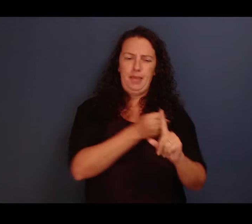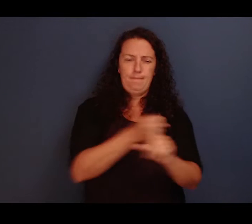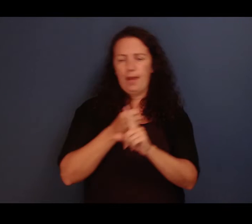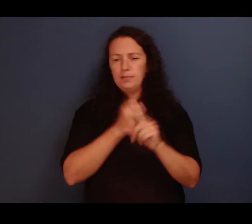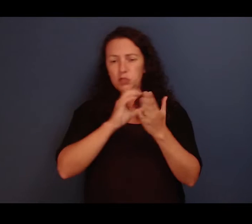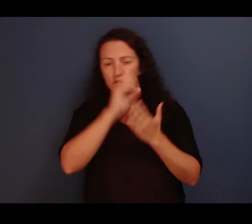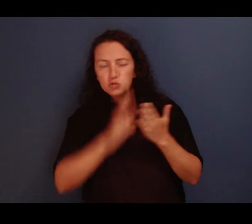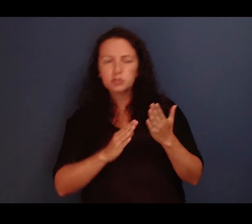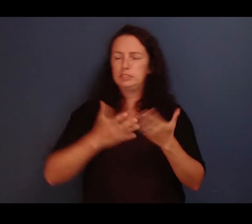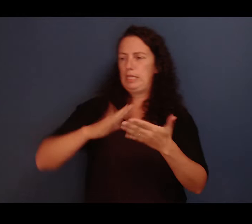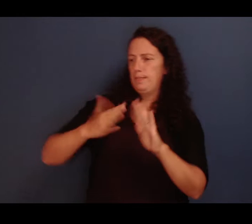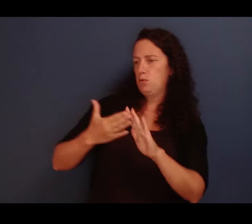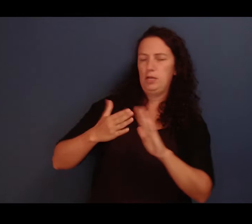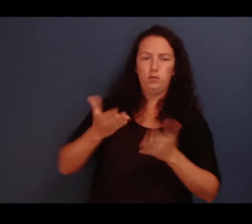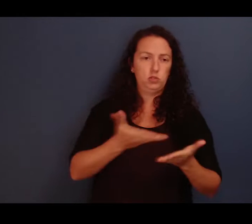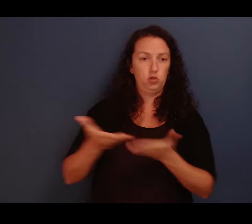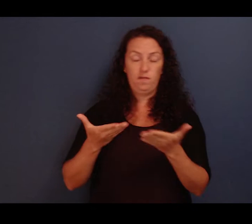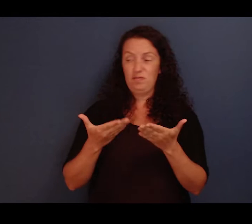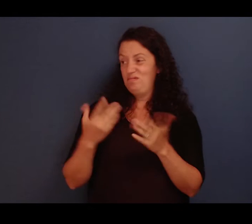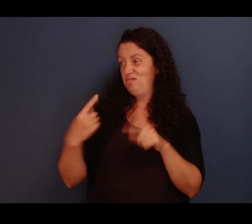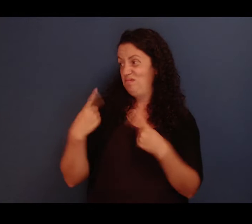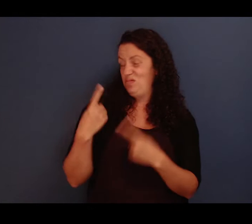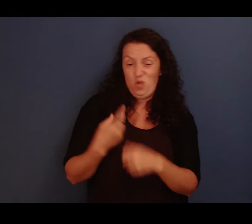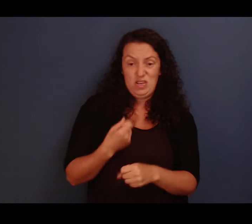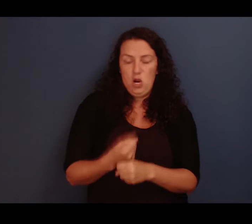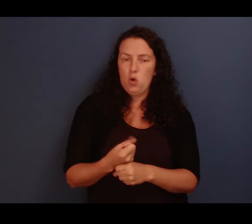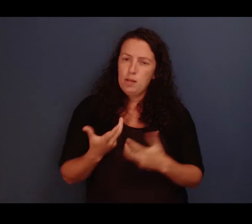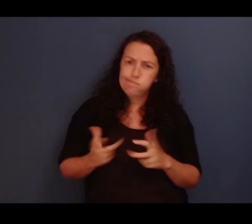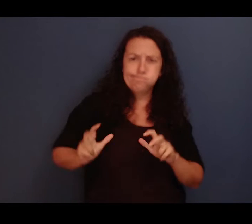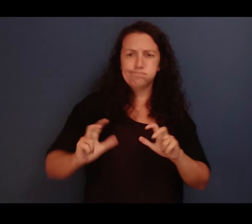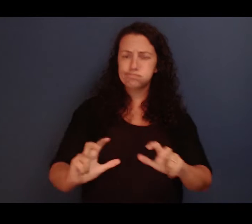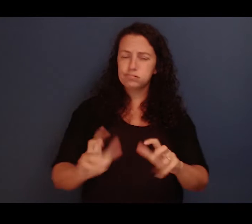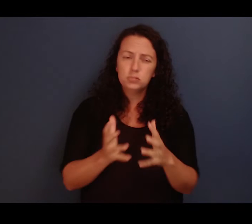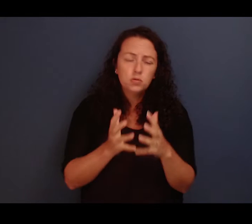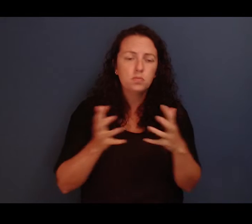we serve. We gave our all in this past year and today I hope we can both acknowledge the